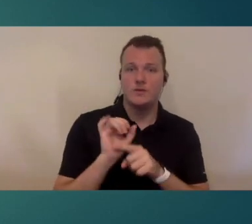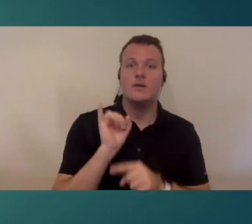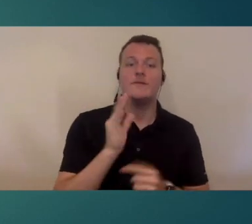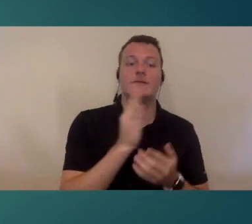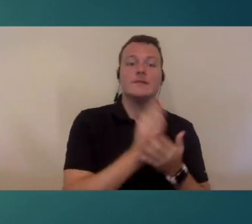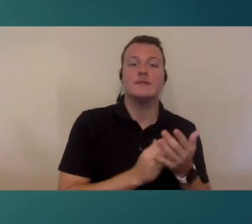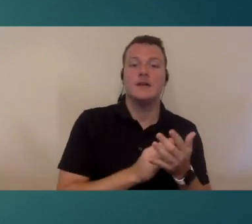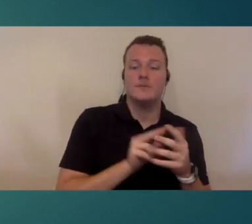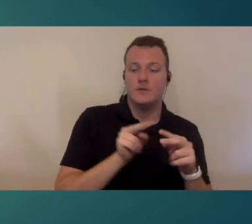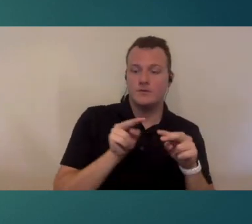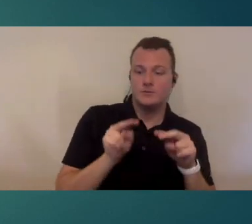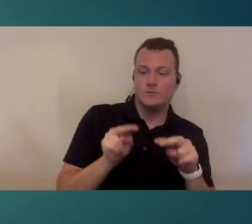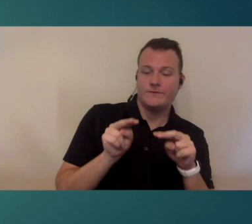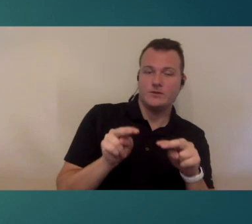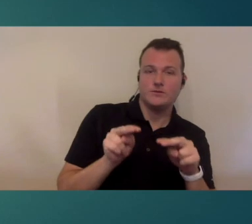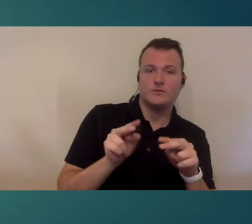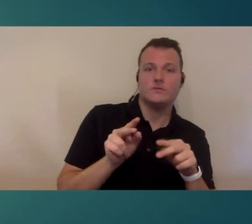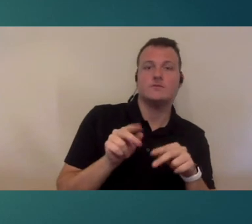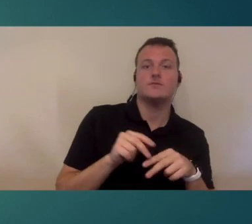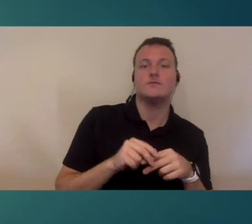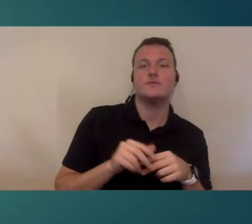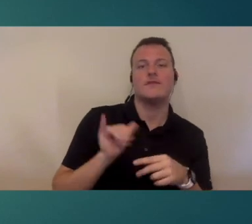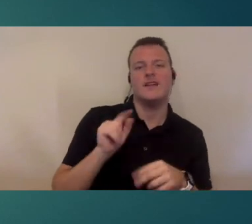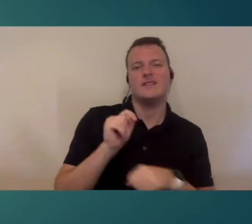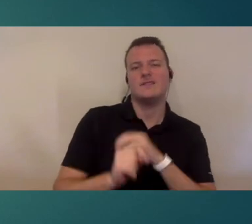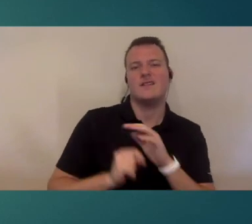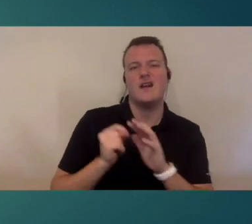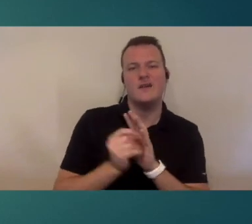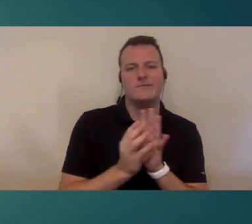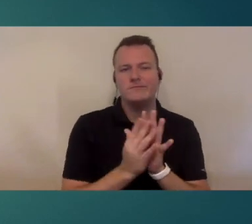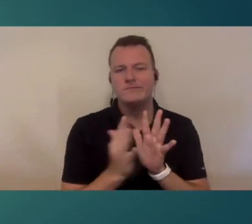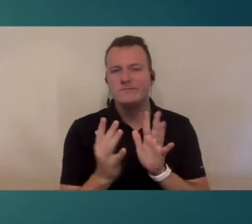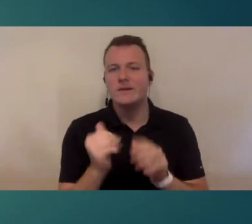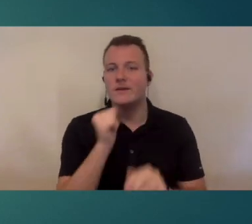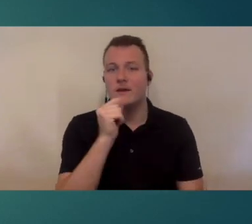supervision, it's in that time period where it's not- you're not completely